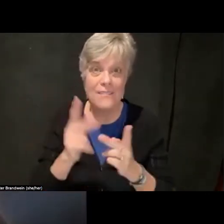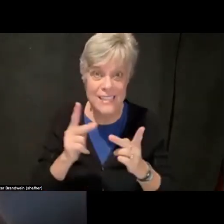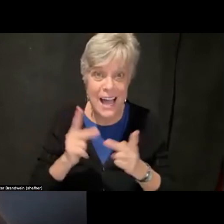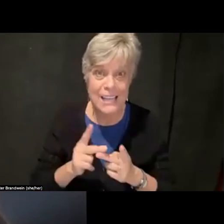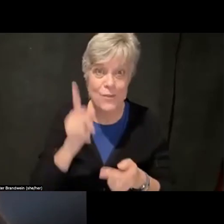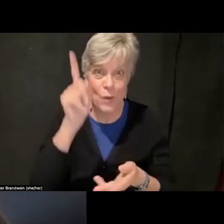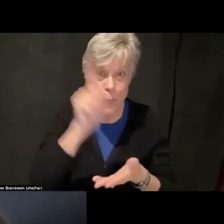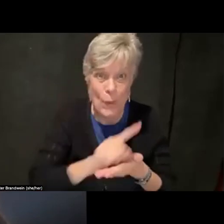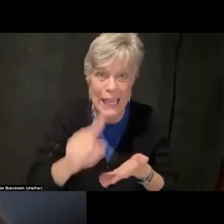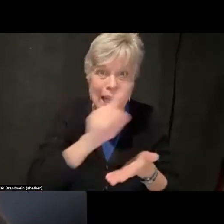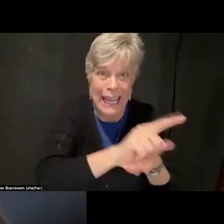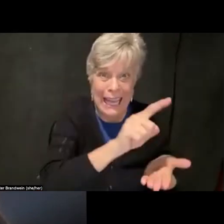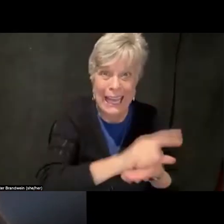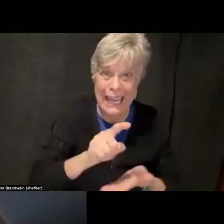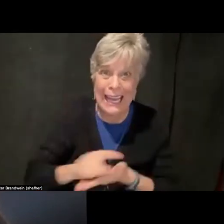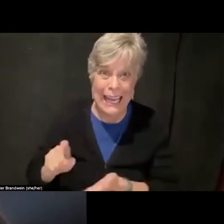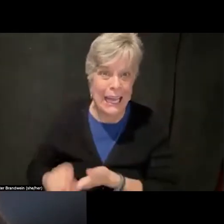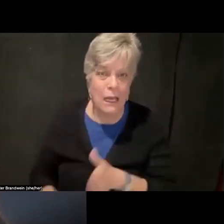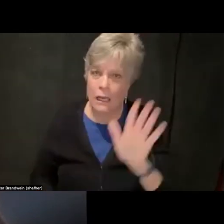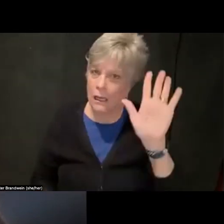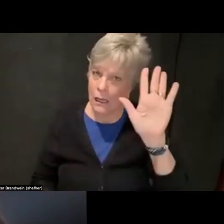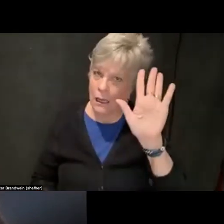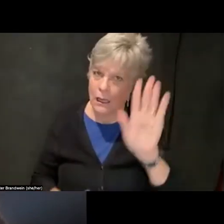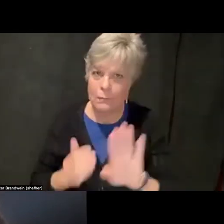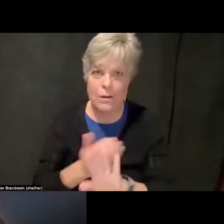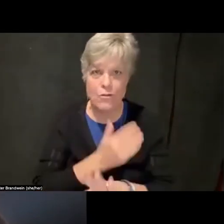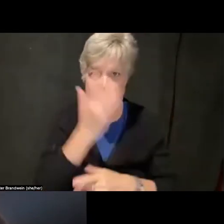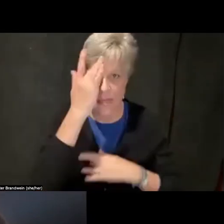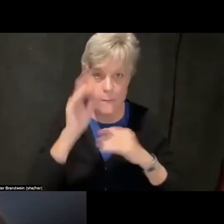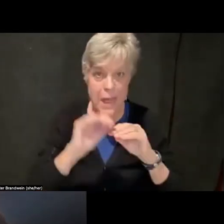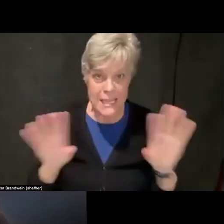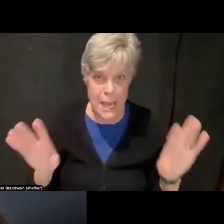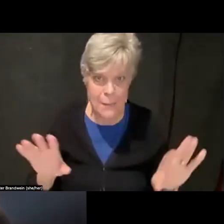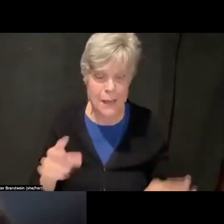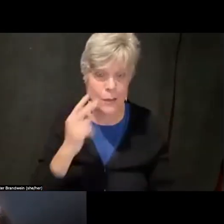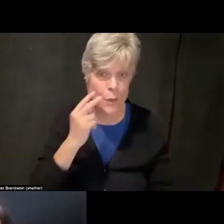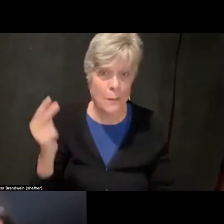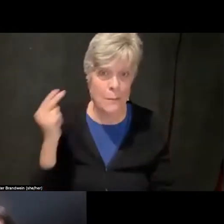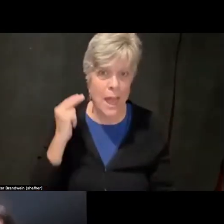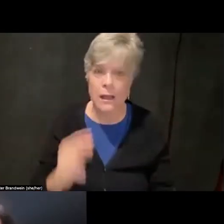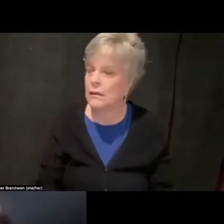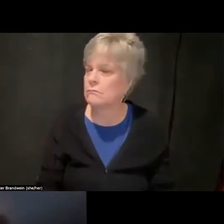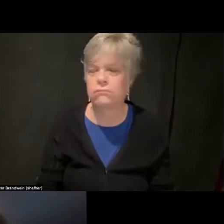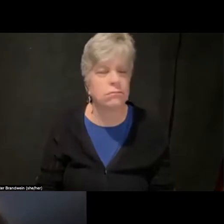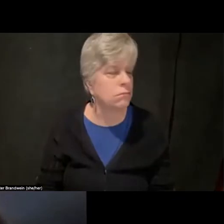And so even before the pandemic, looking back, I don't see how I could have done that.